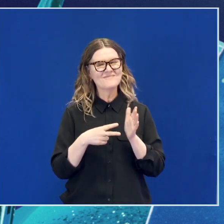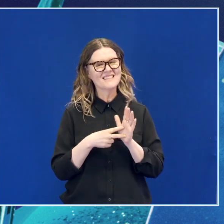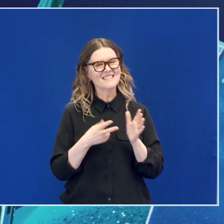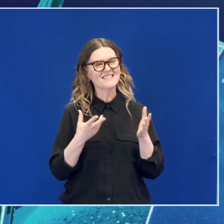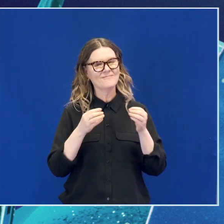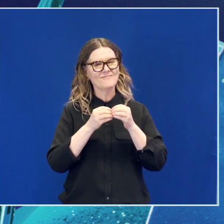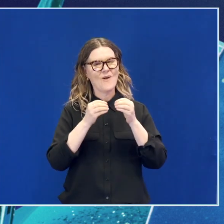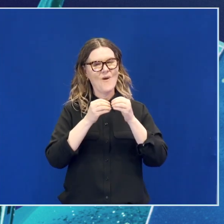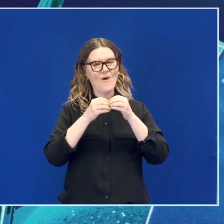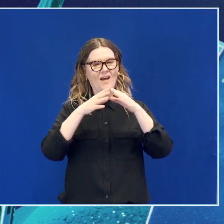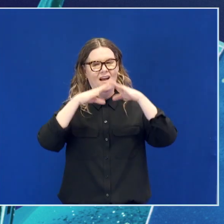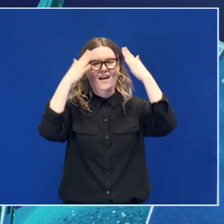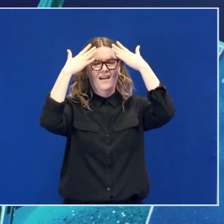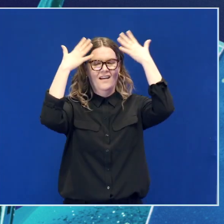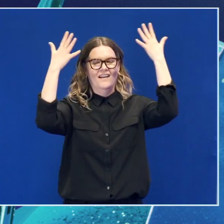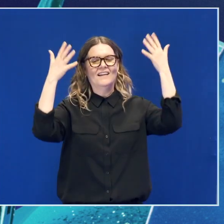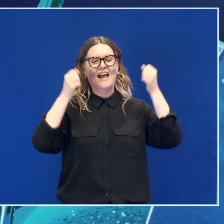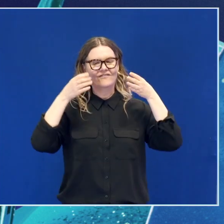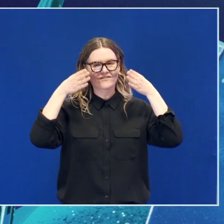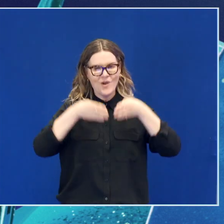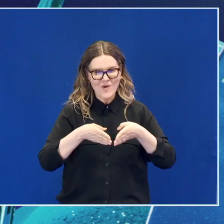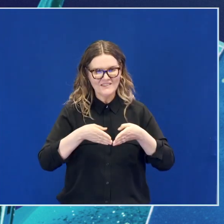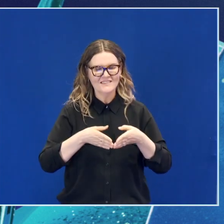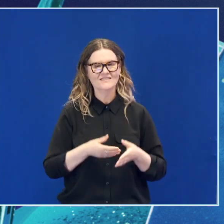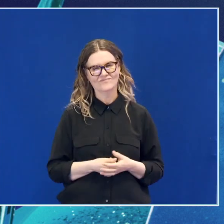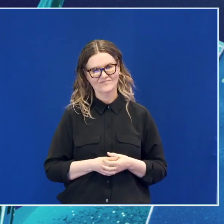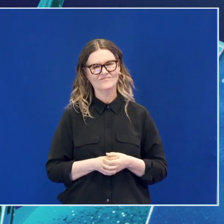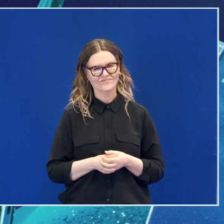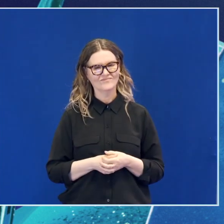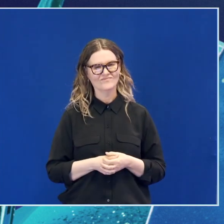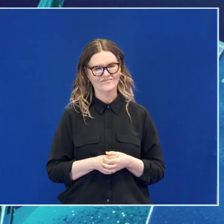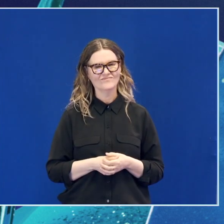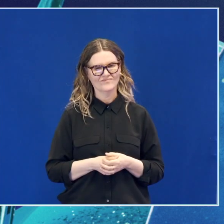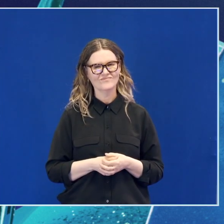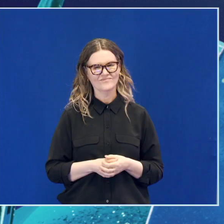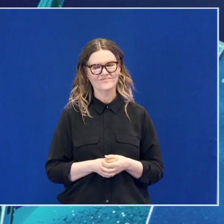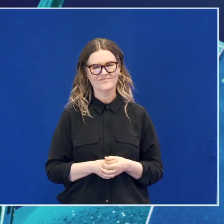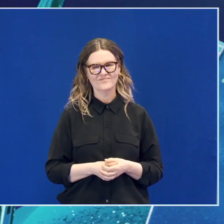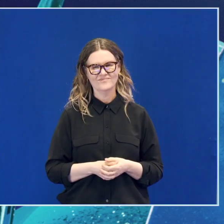So lots of benefits for that.